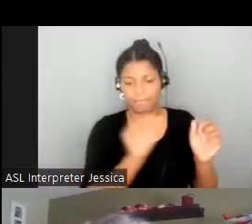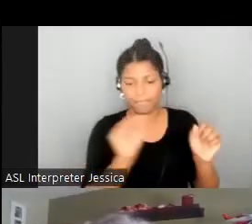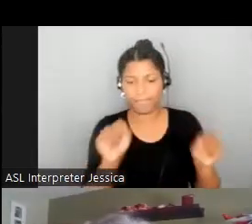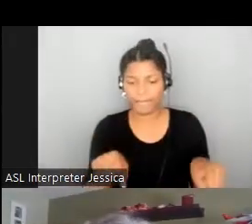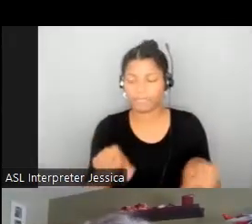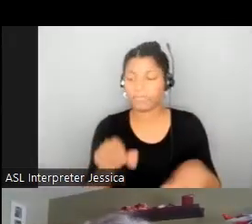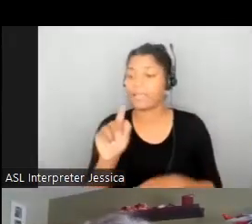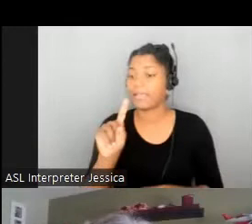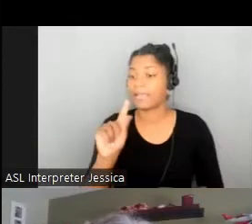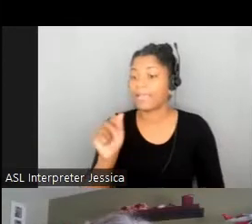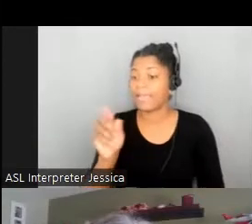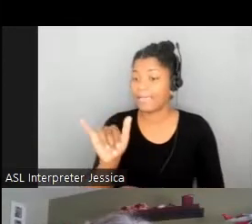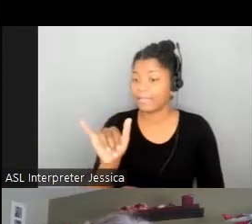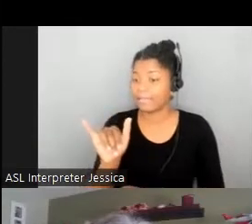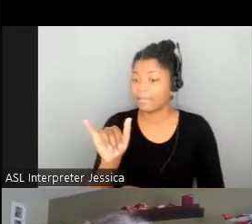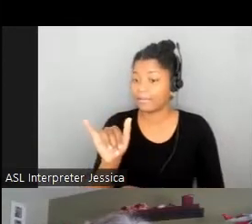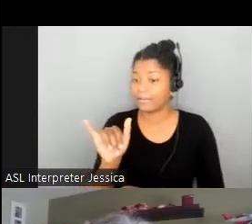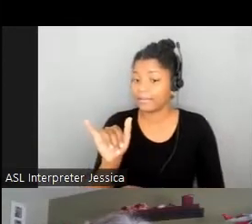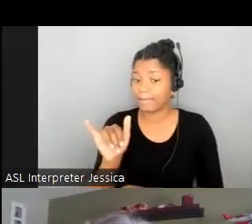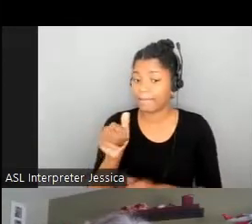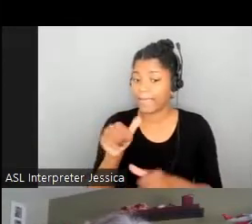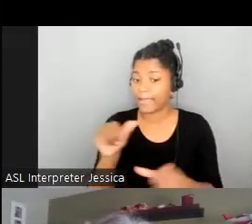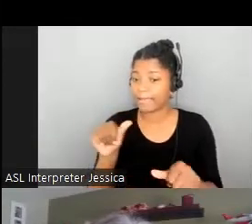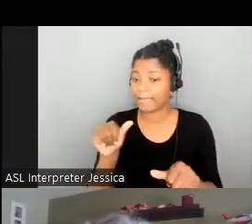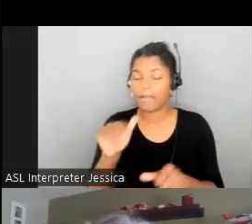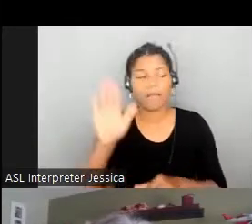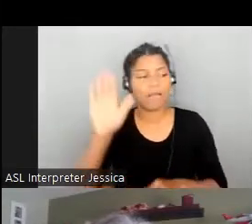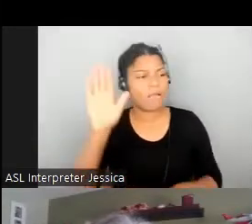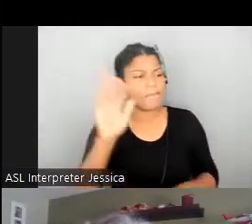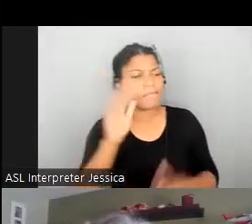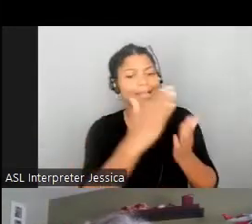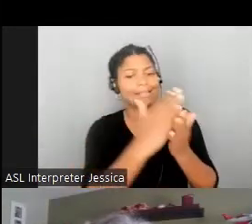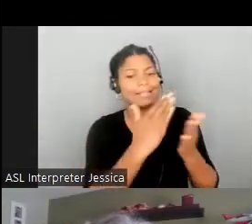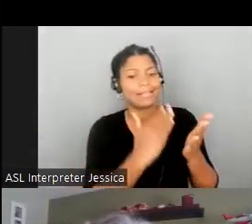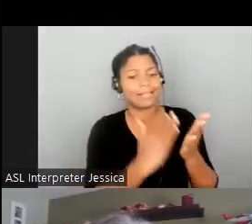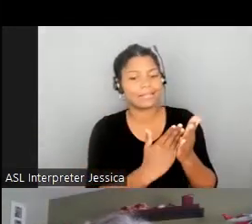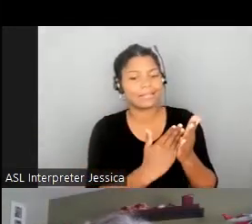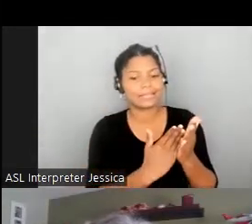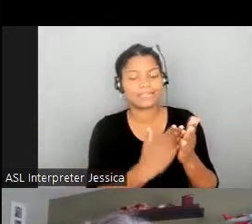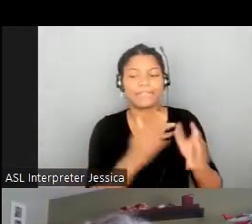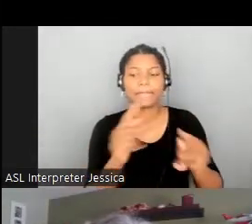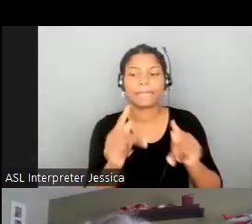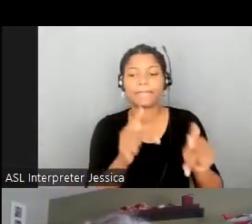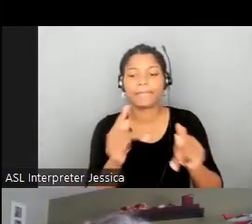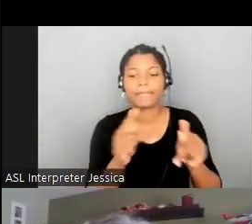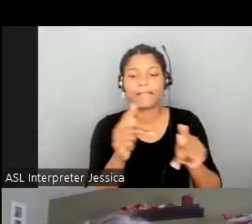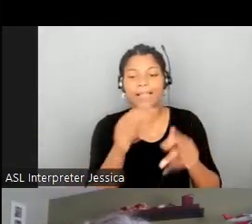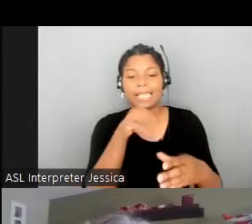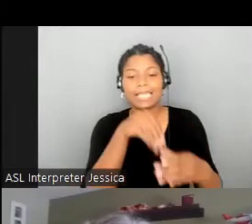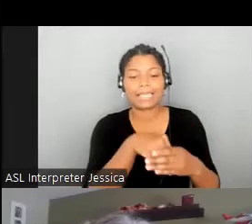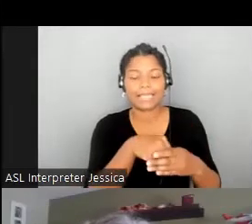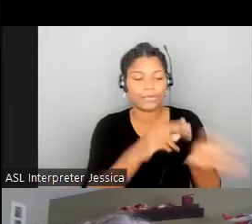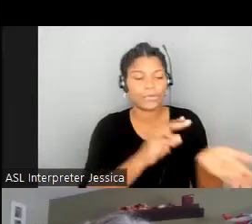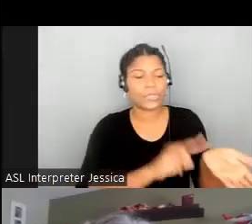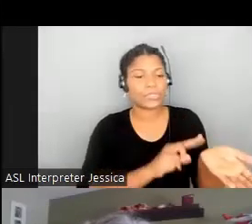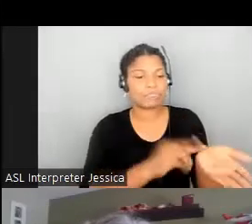The list was of people who had been in the nursing home for 35 days.